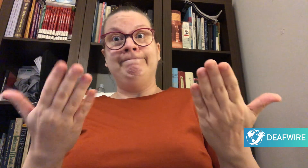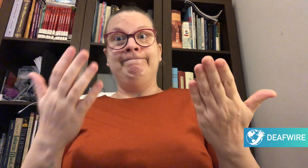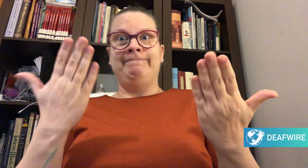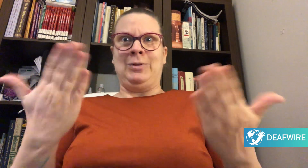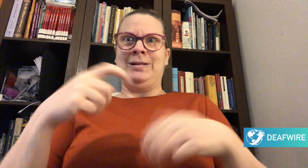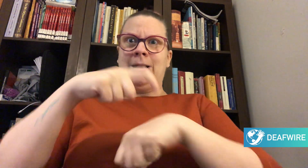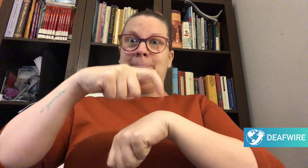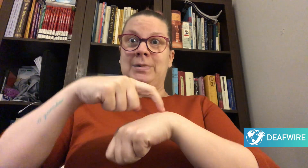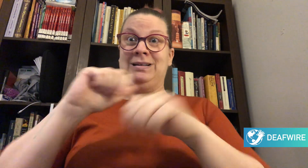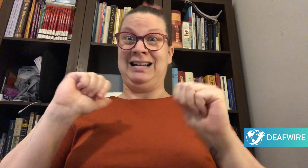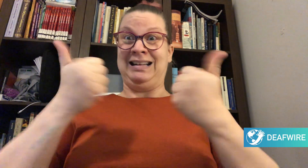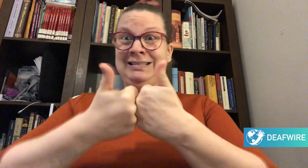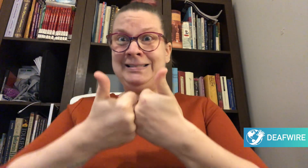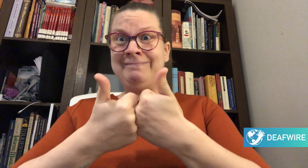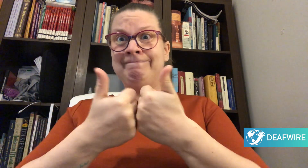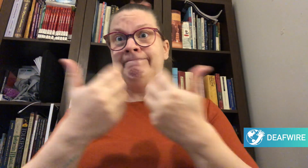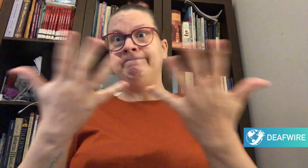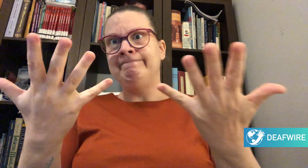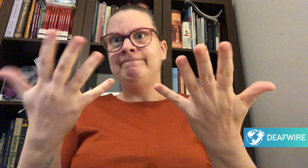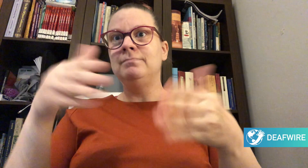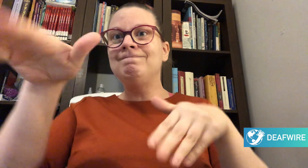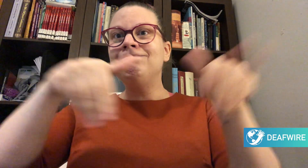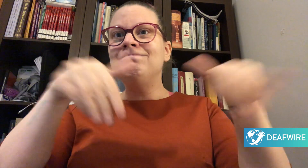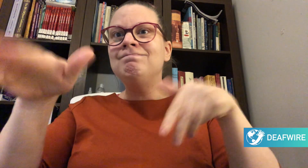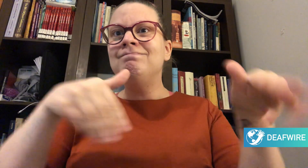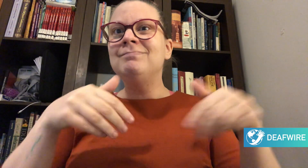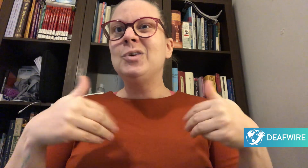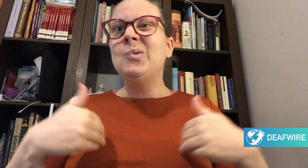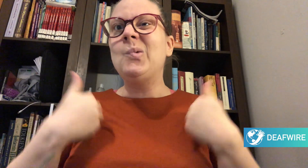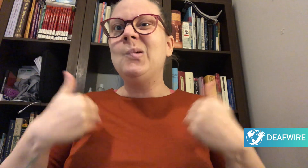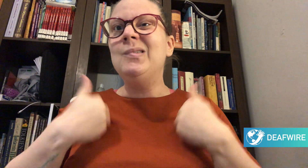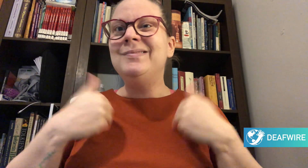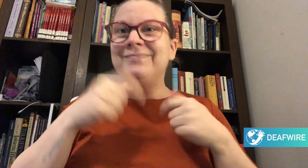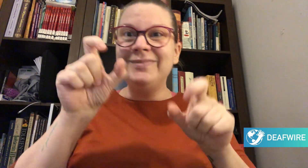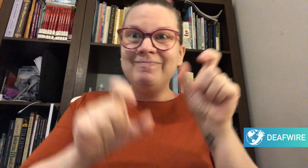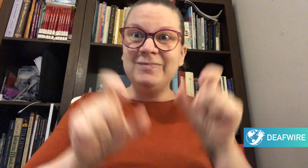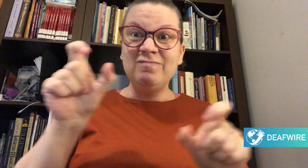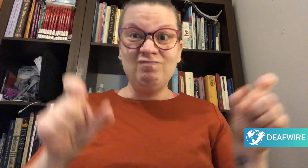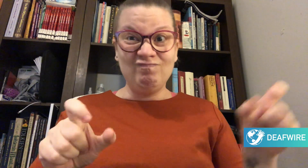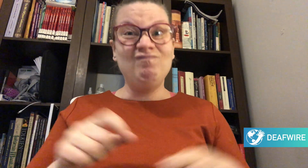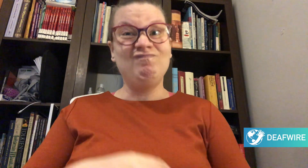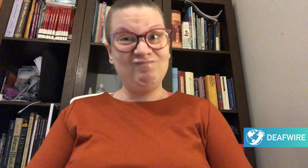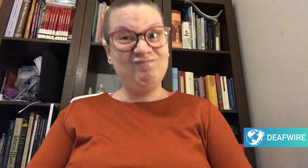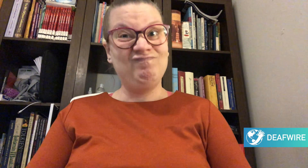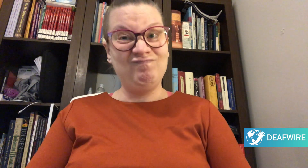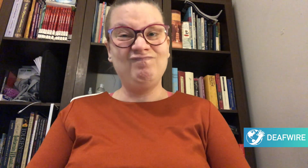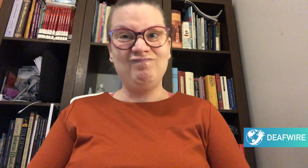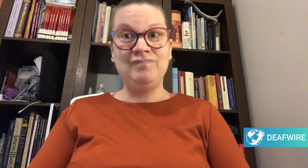smaller clubs under its umbrella, for example the senior club,